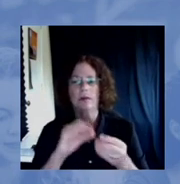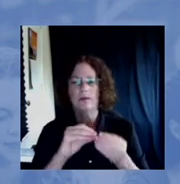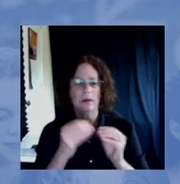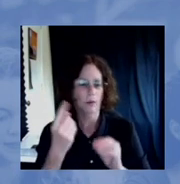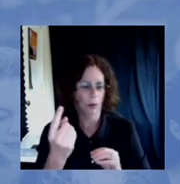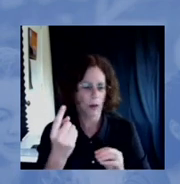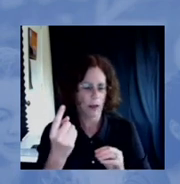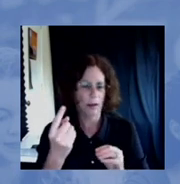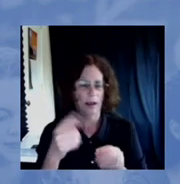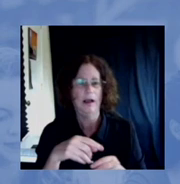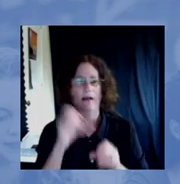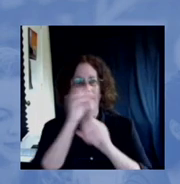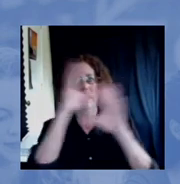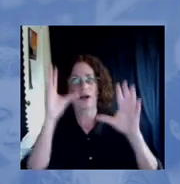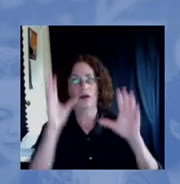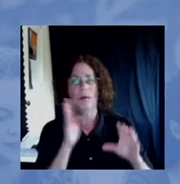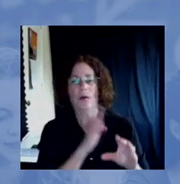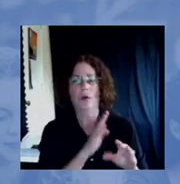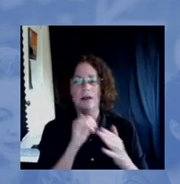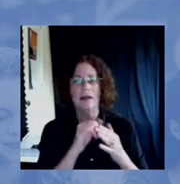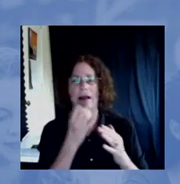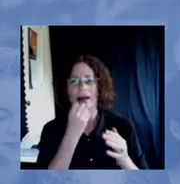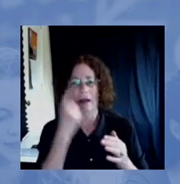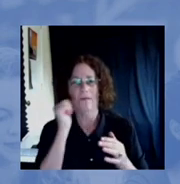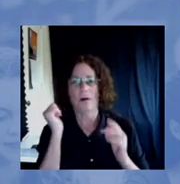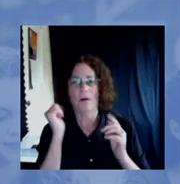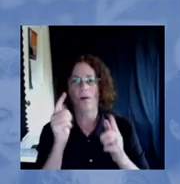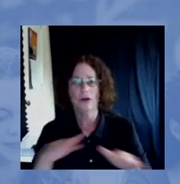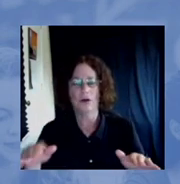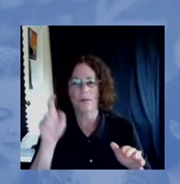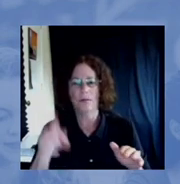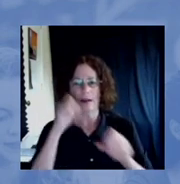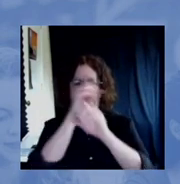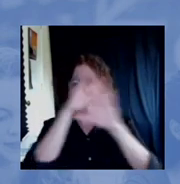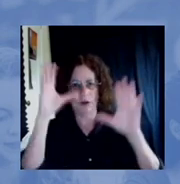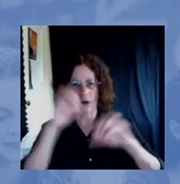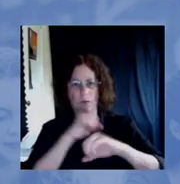THAT CARE ABOUT ALL CHILDREN, ESTABLISH VISIONARY PROTECTIVE POLICIES FOR ALL STUDENTS.